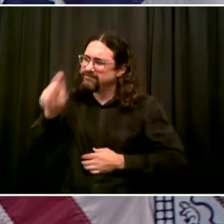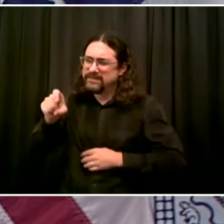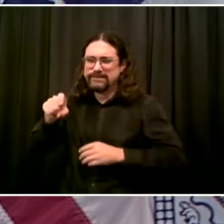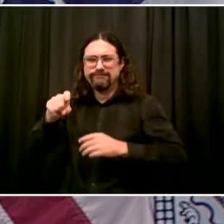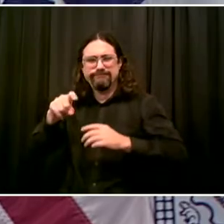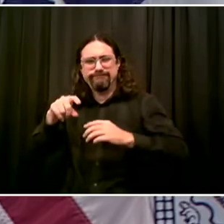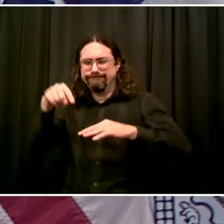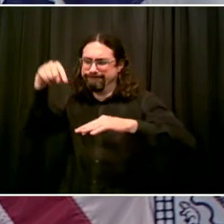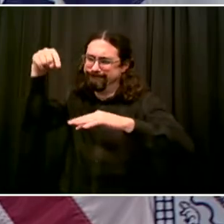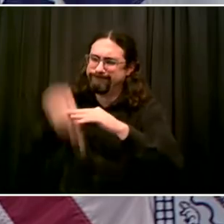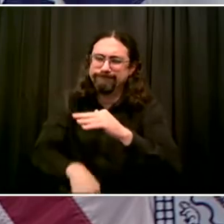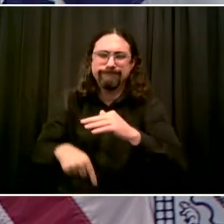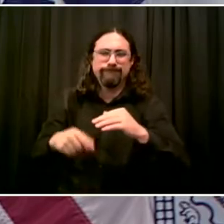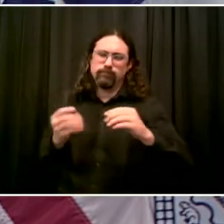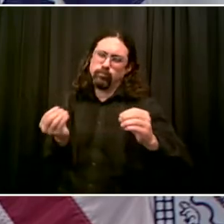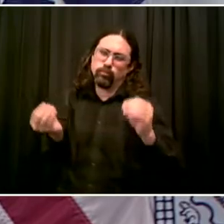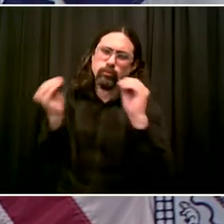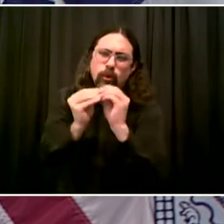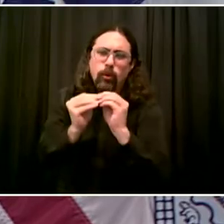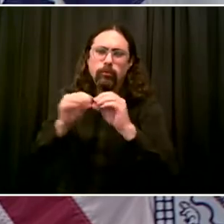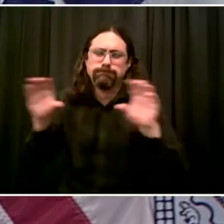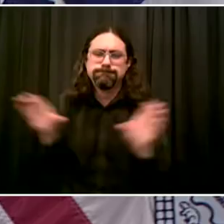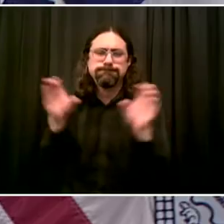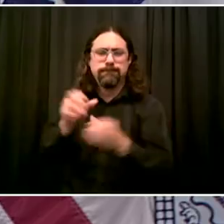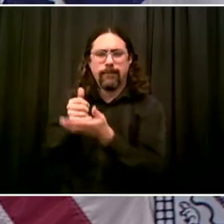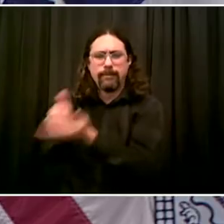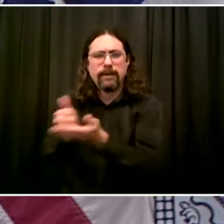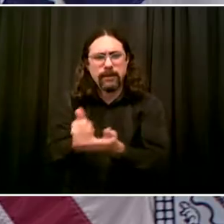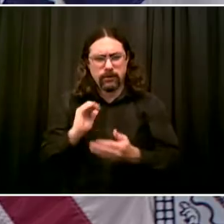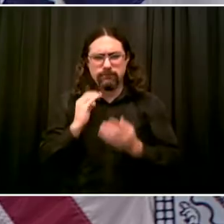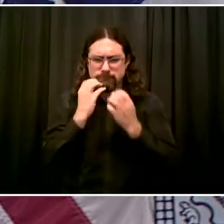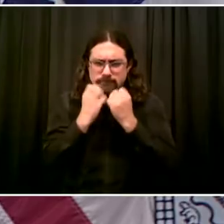WE E AR INA POSITION TO DO MORE FOR OUR YOUNG PEOPLE. ITHSS I SOMETHING THAT